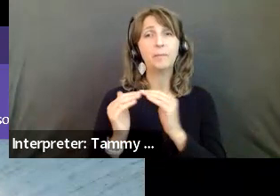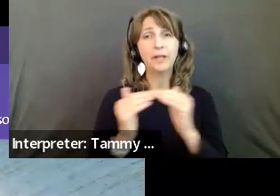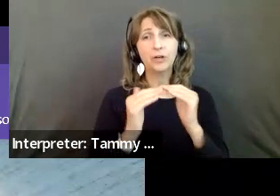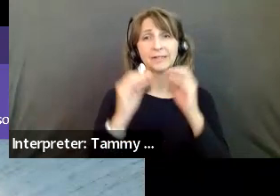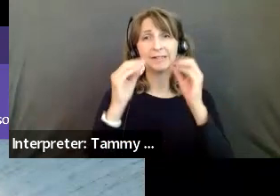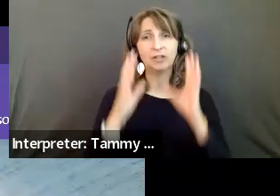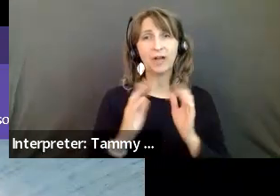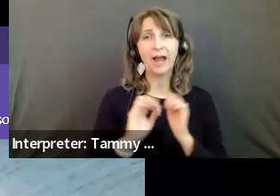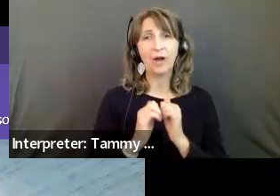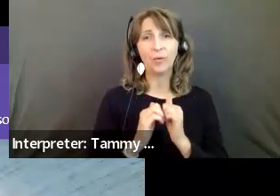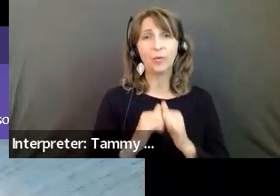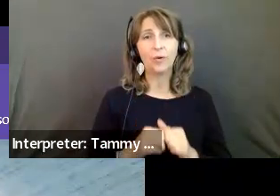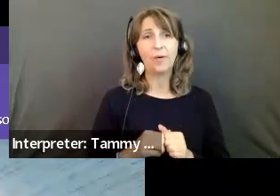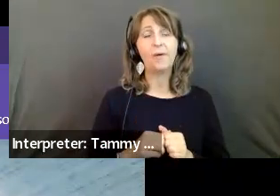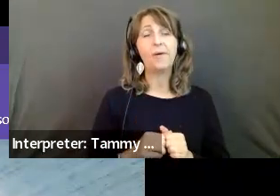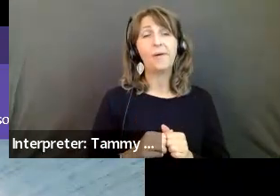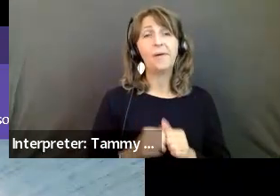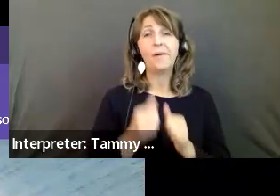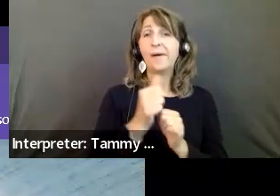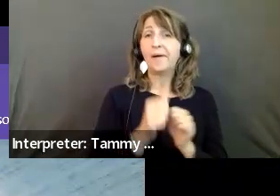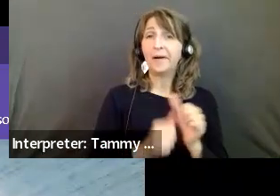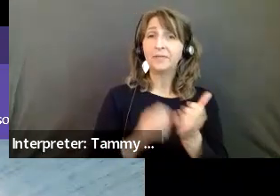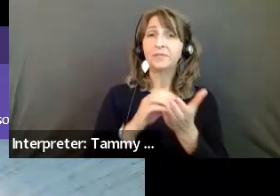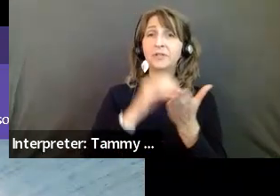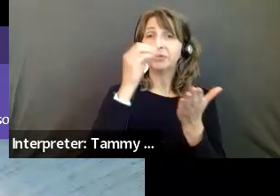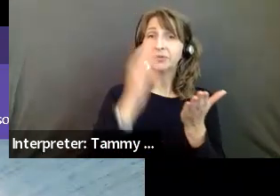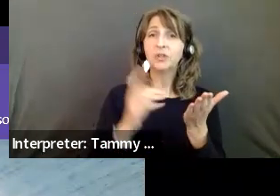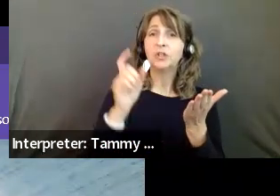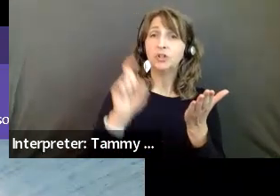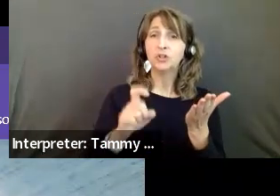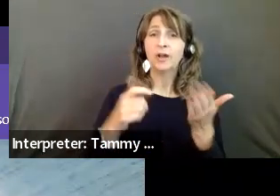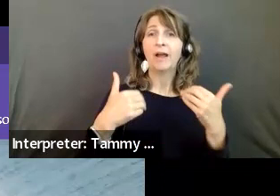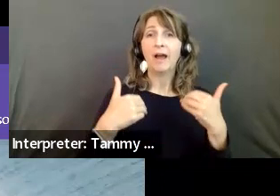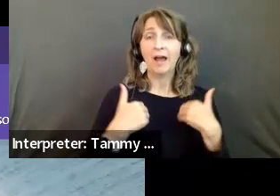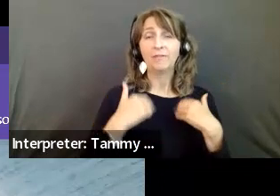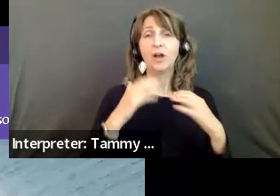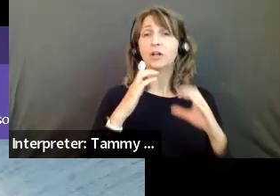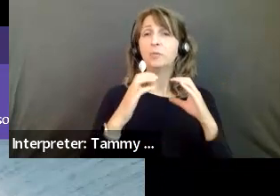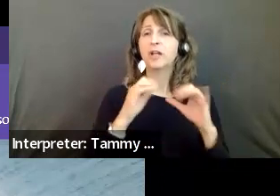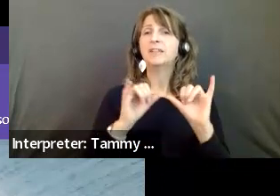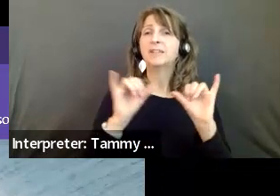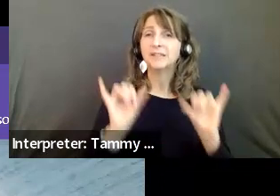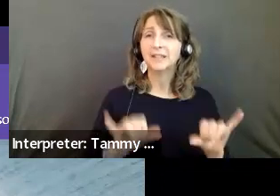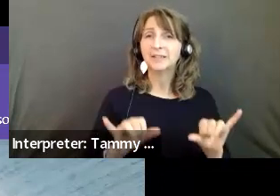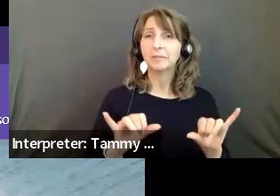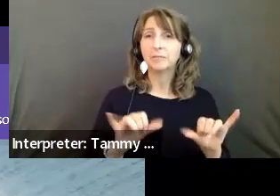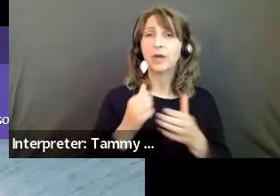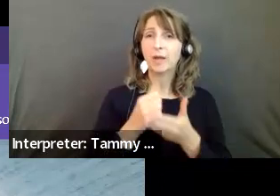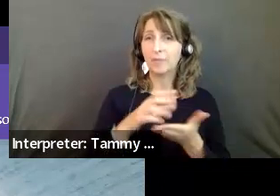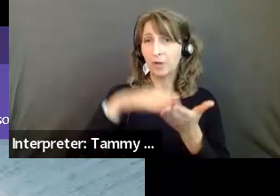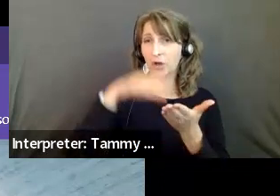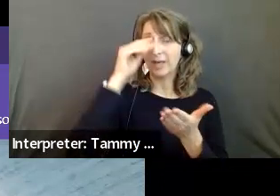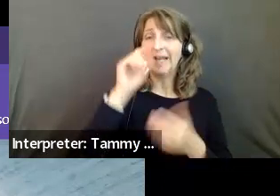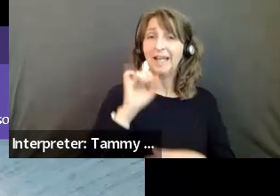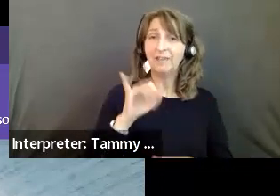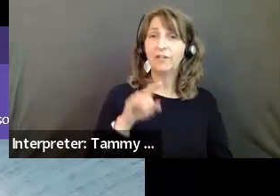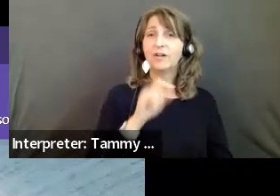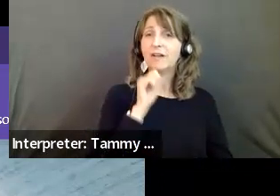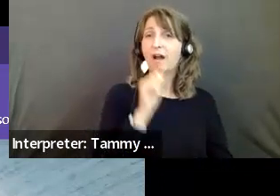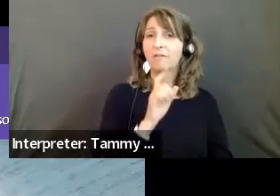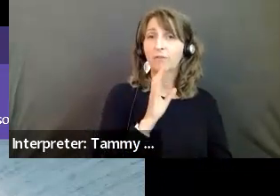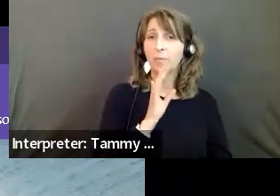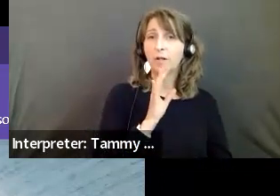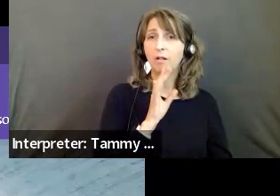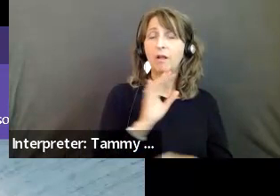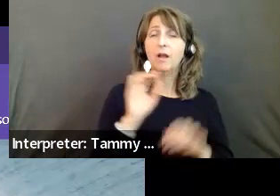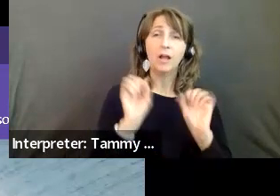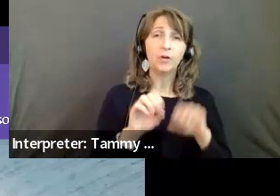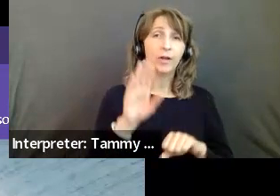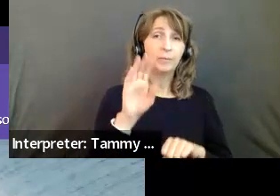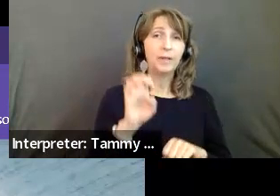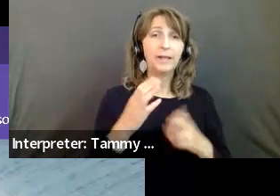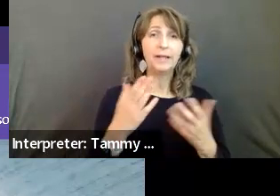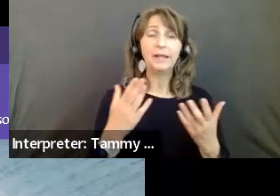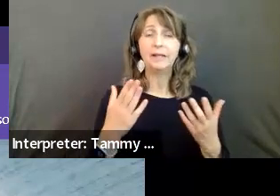Every student should have some type of communication system they are learning if they are non verbal. Whether it's just a simple Oh, array of core words.